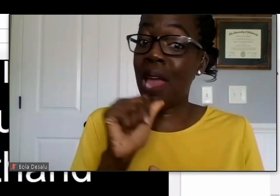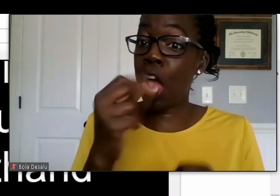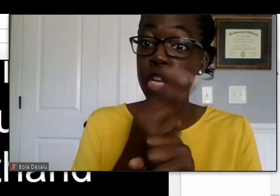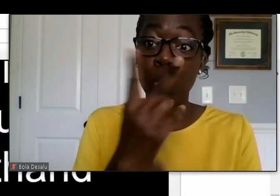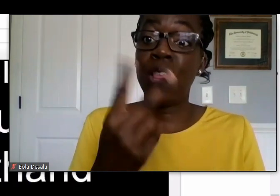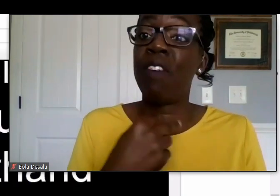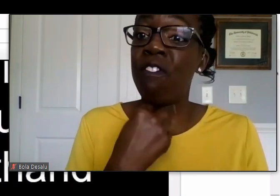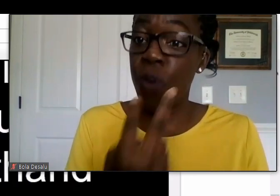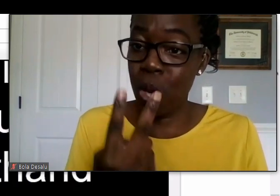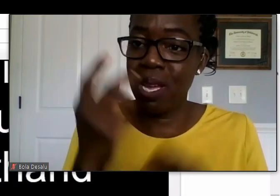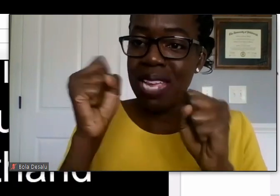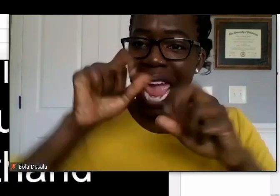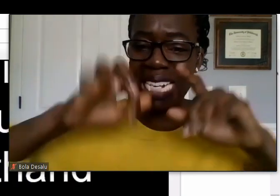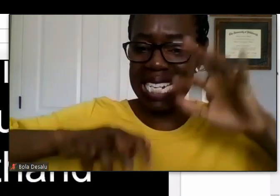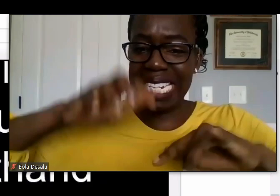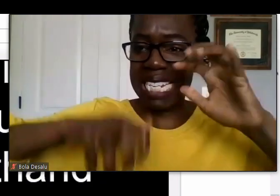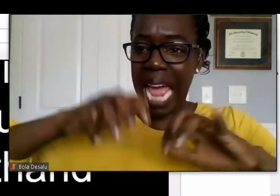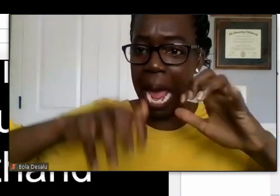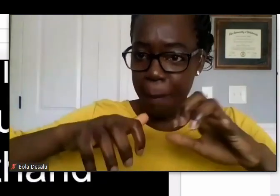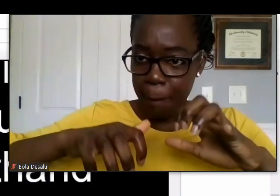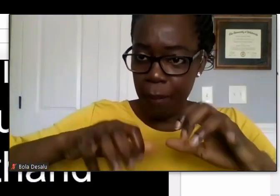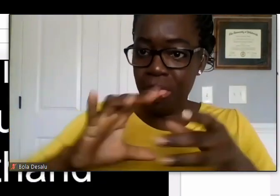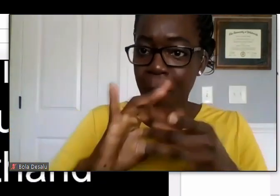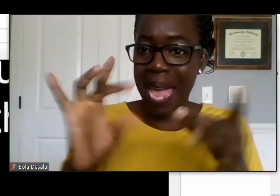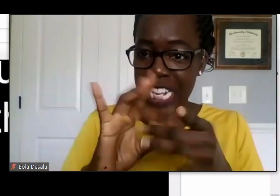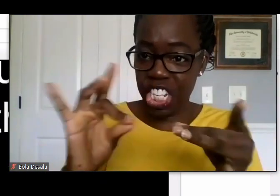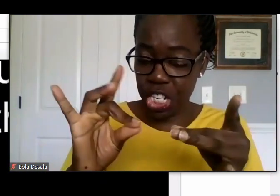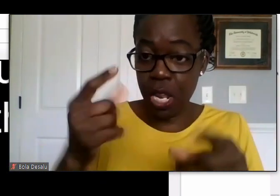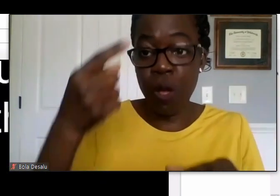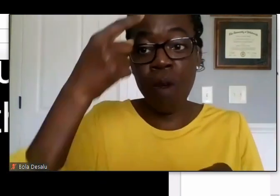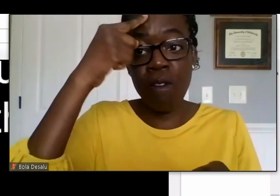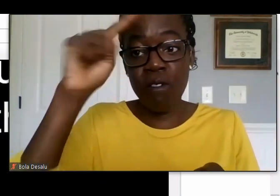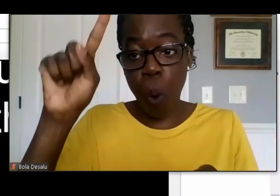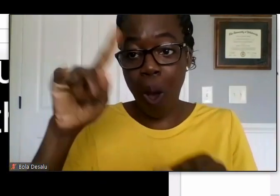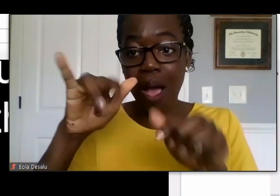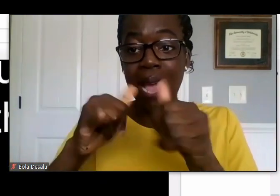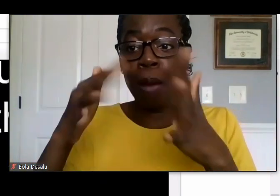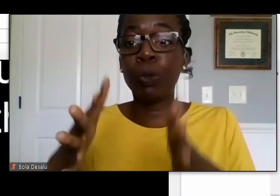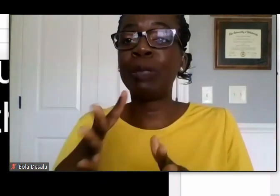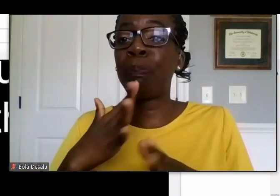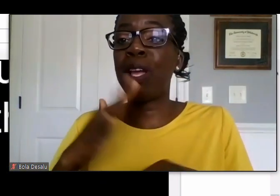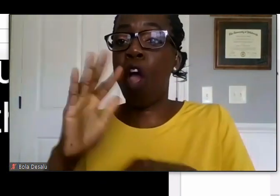For deaf individuals who do not use their voice can type in their response